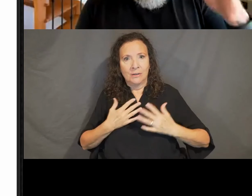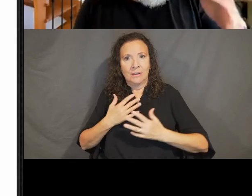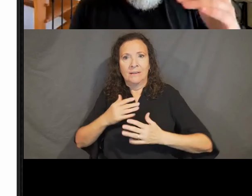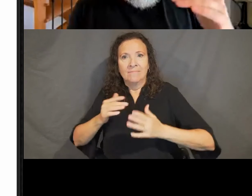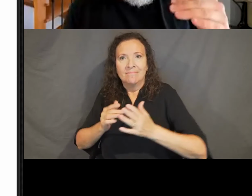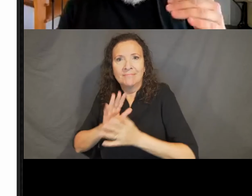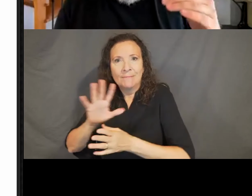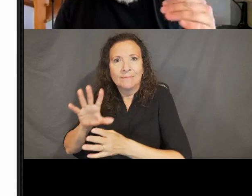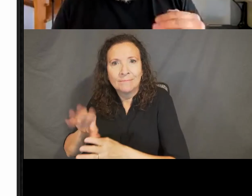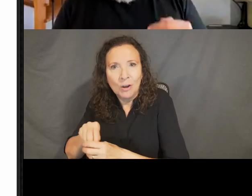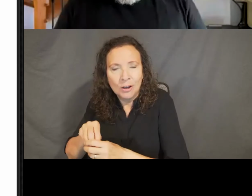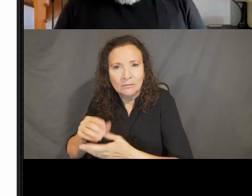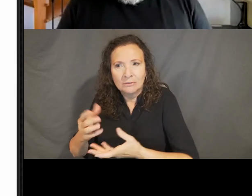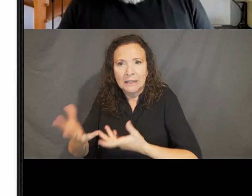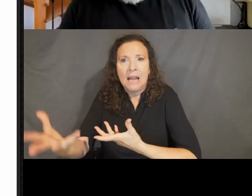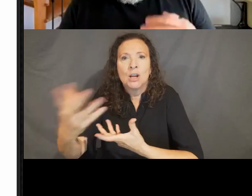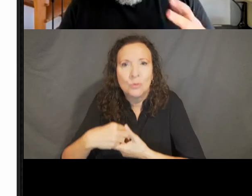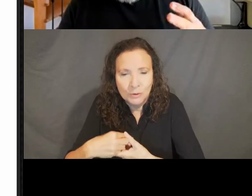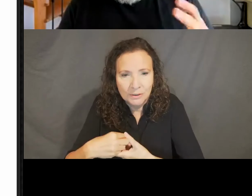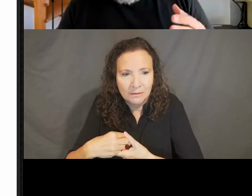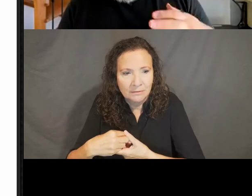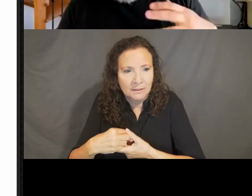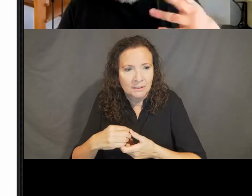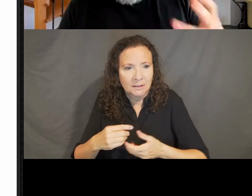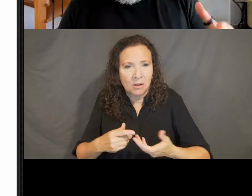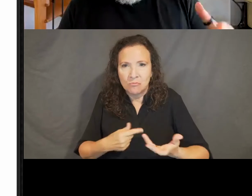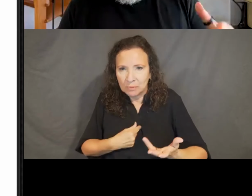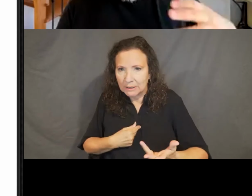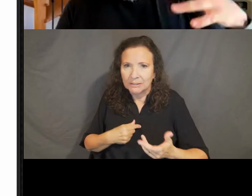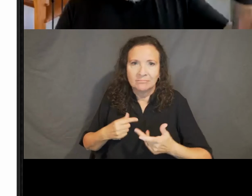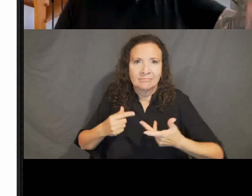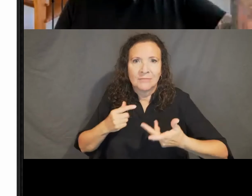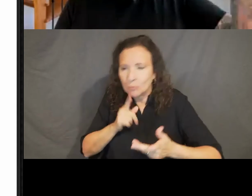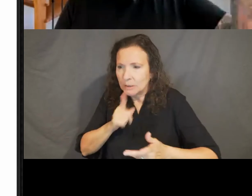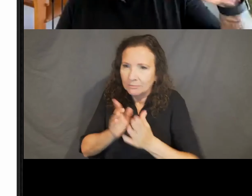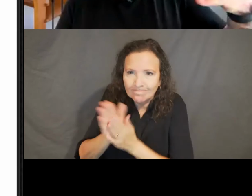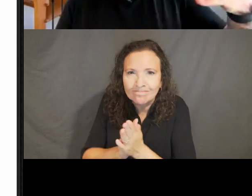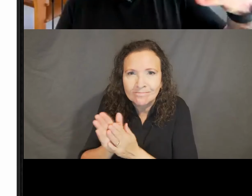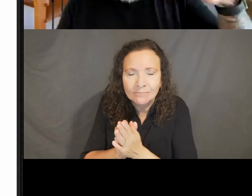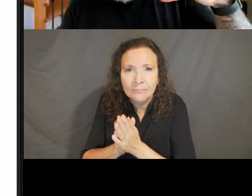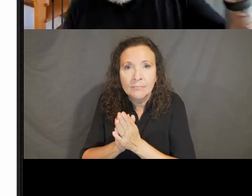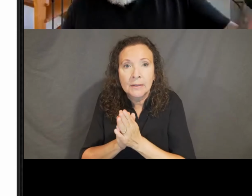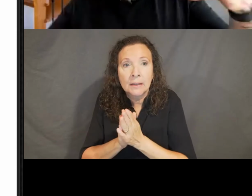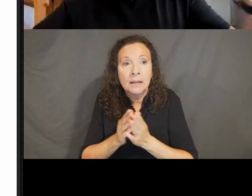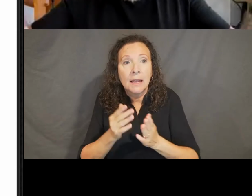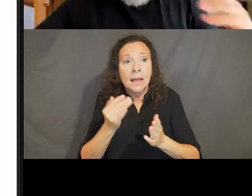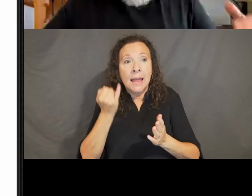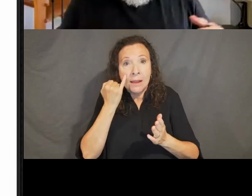Depending on how familiar we are with the idea of inclusion, then we fit somewhere in